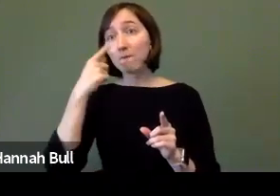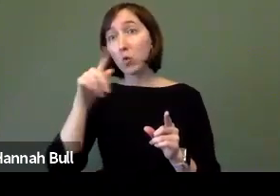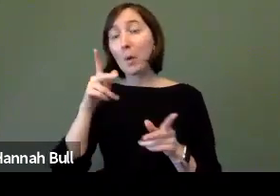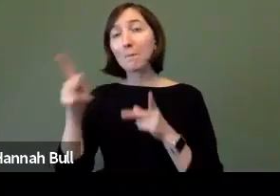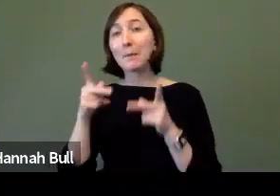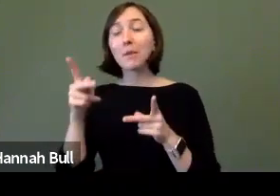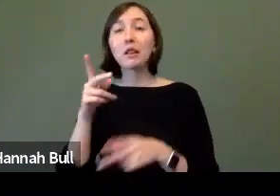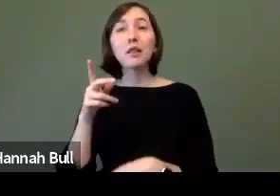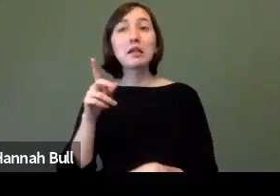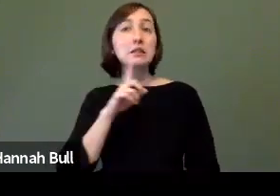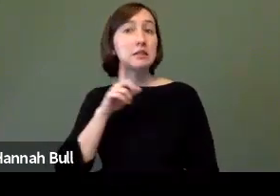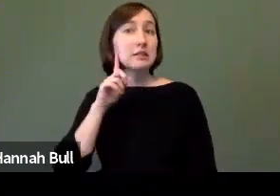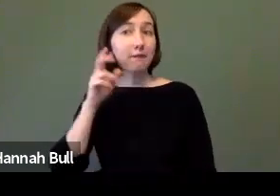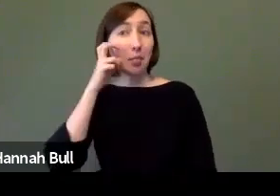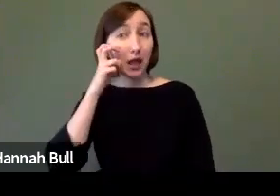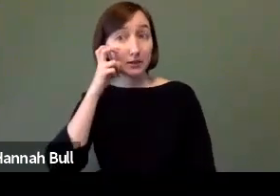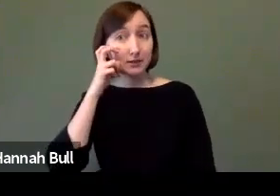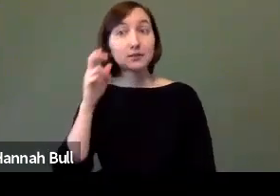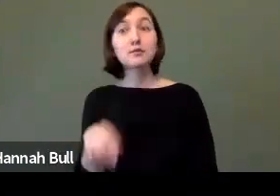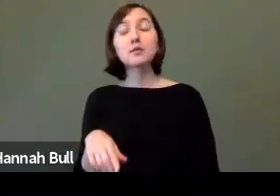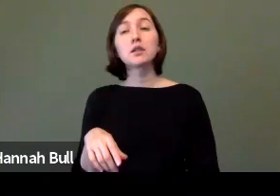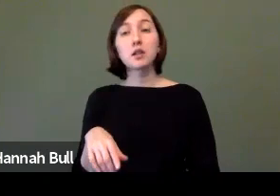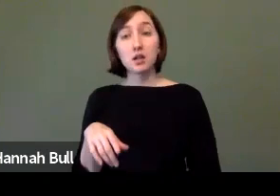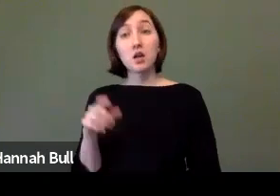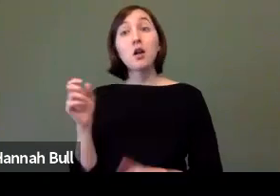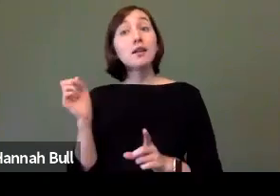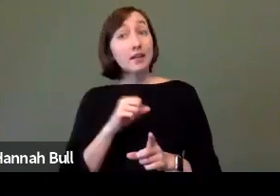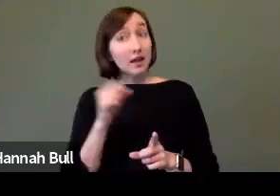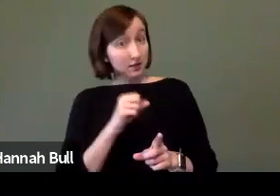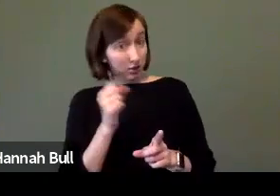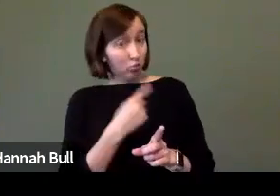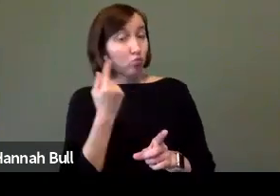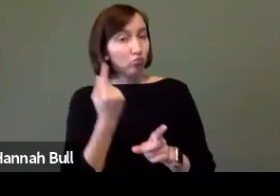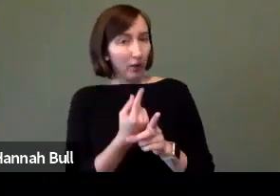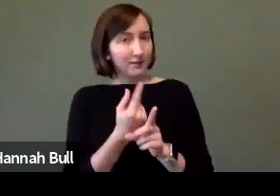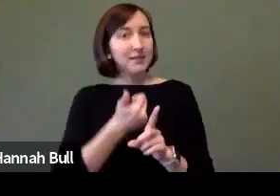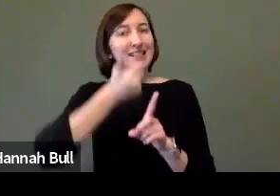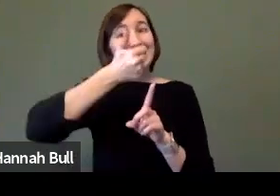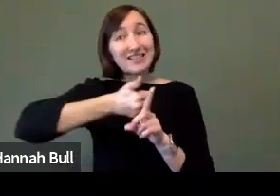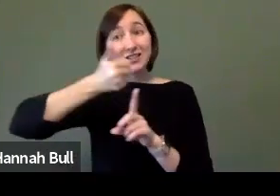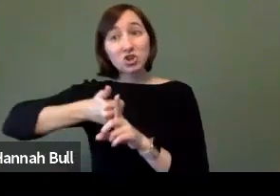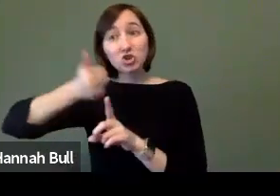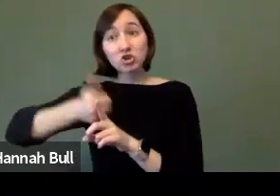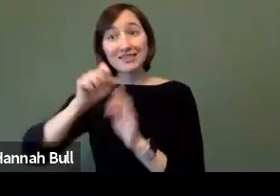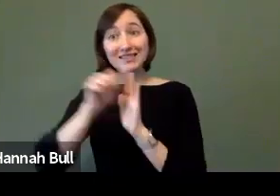Danny Housley: Yeah. Every state and territory has a state-wide independent living council.